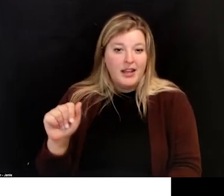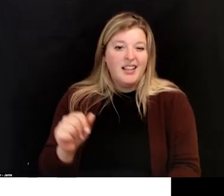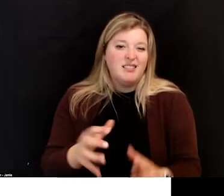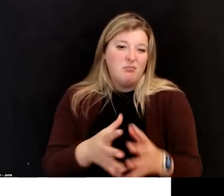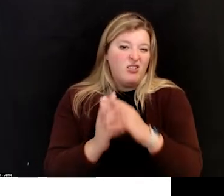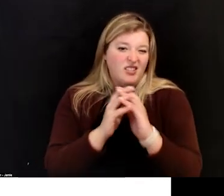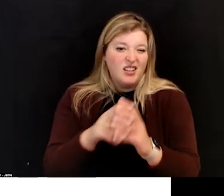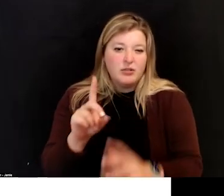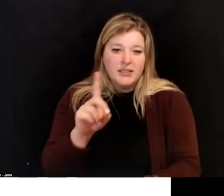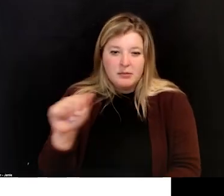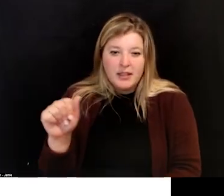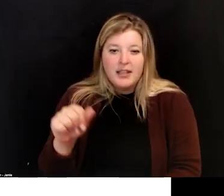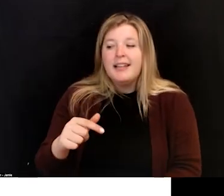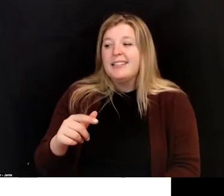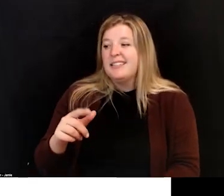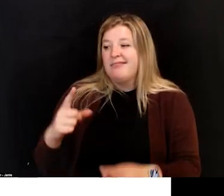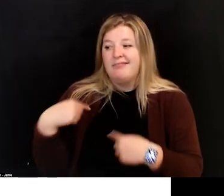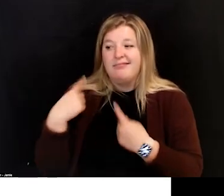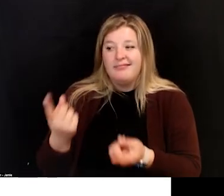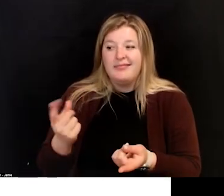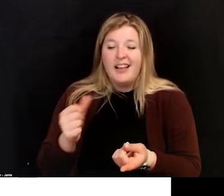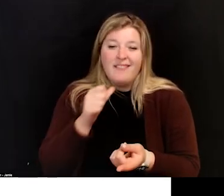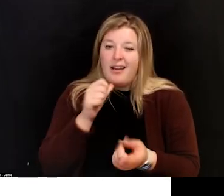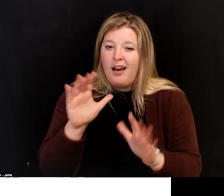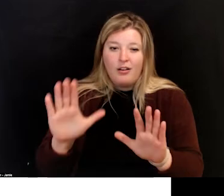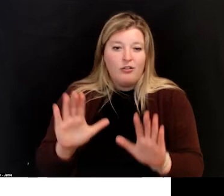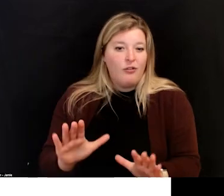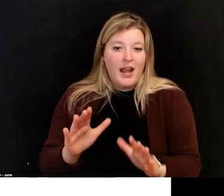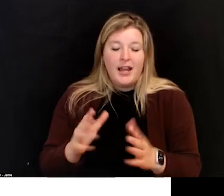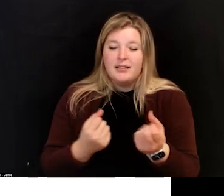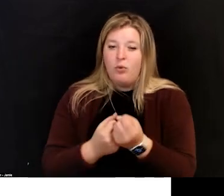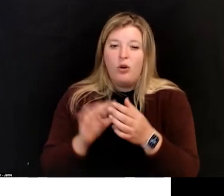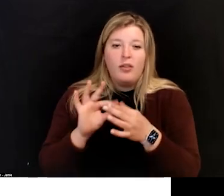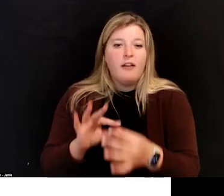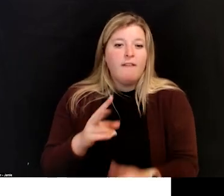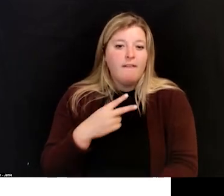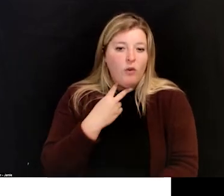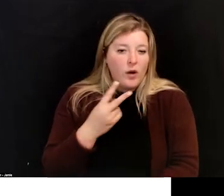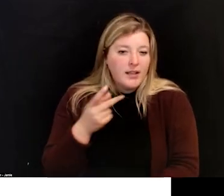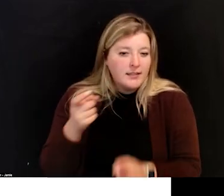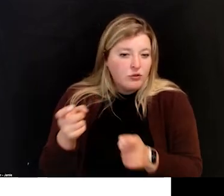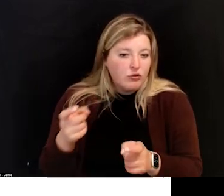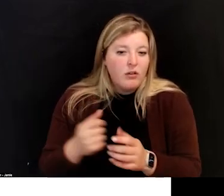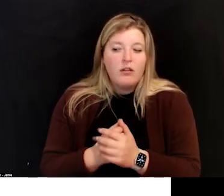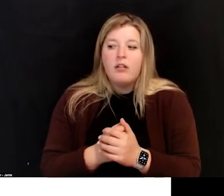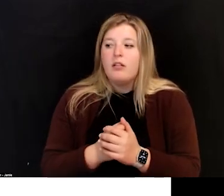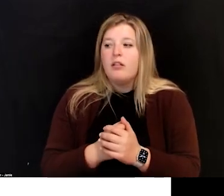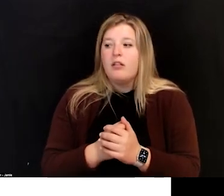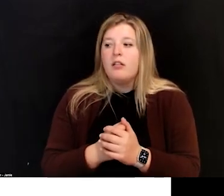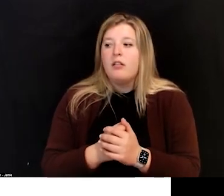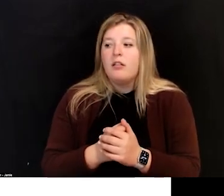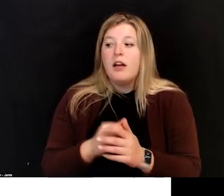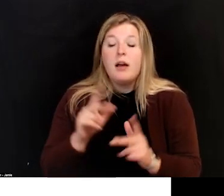We don't have great support around voice control yet. And, again, individuals who are deaf and blind